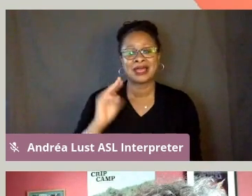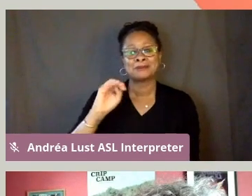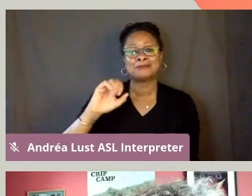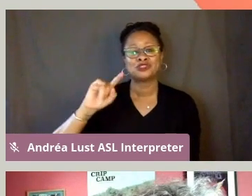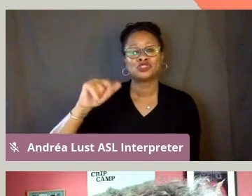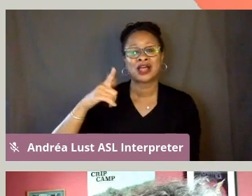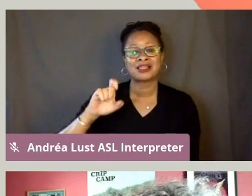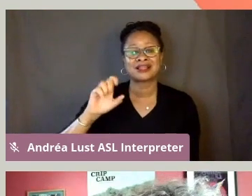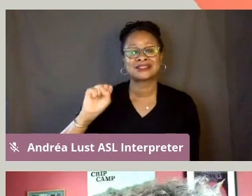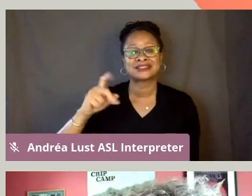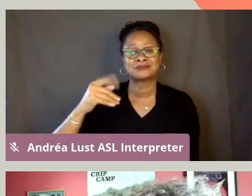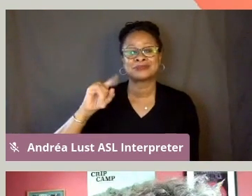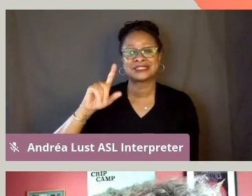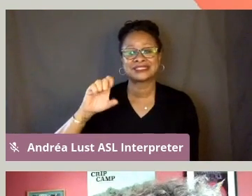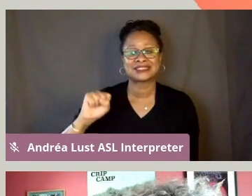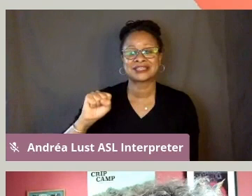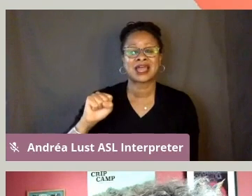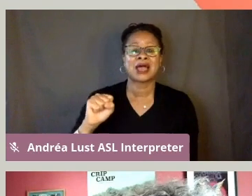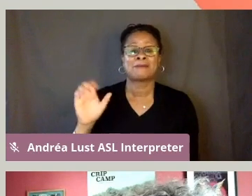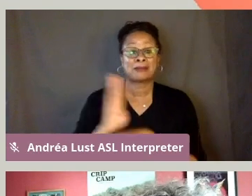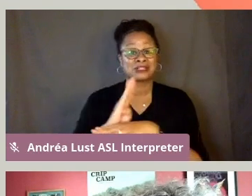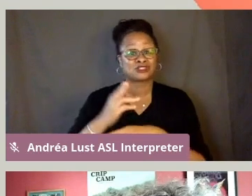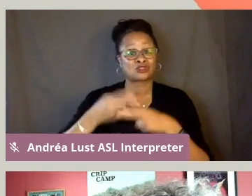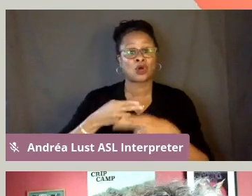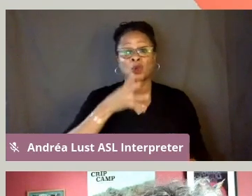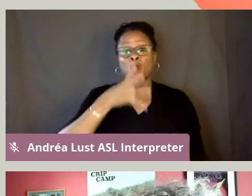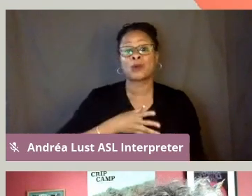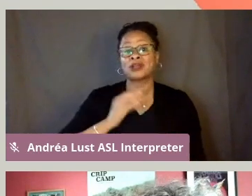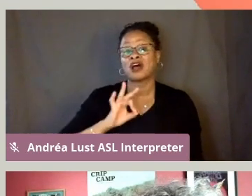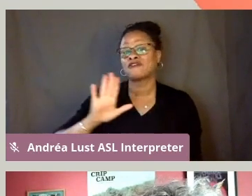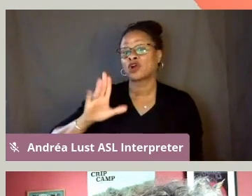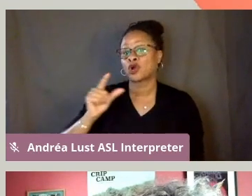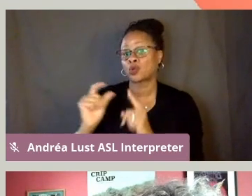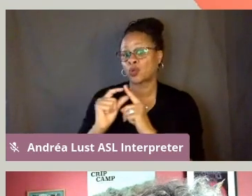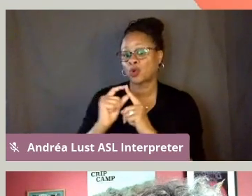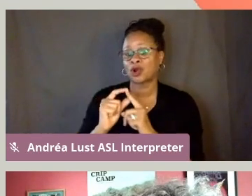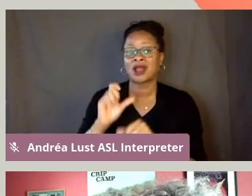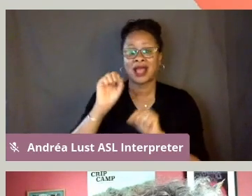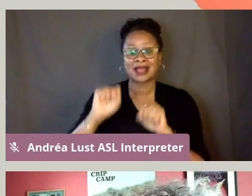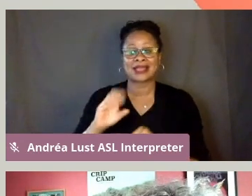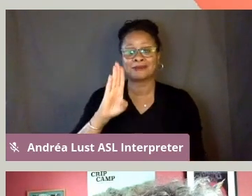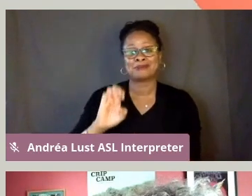My business is Woman of Her Word. I guess I could be she/her.